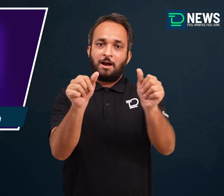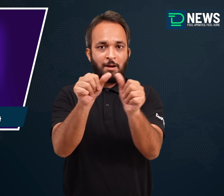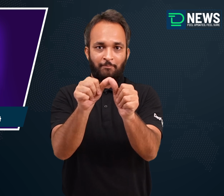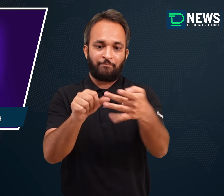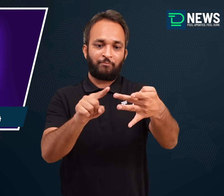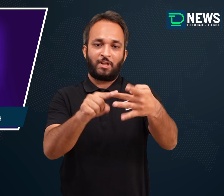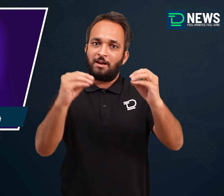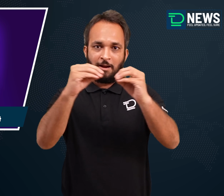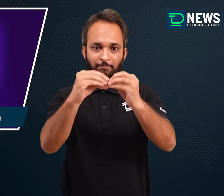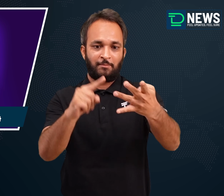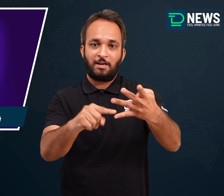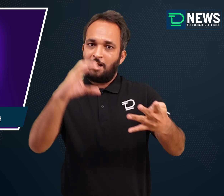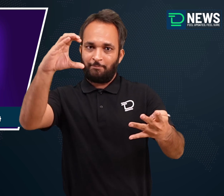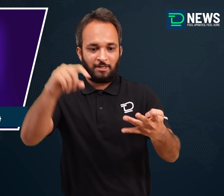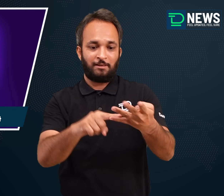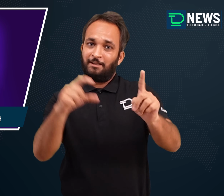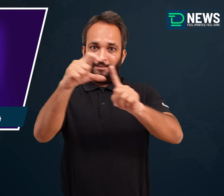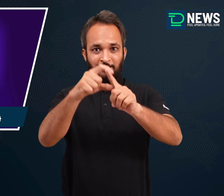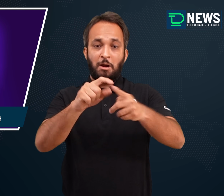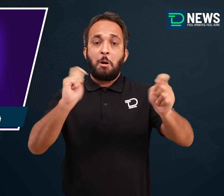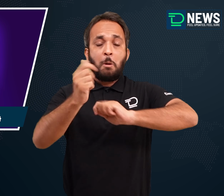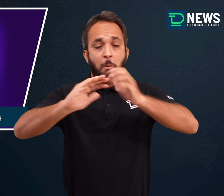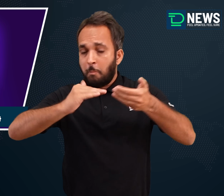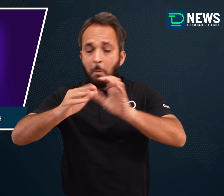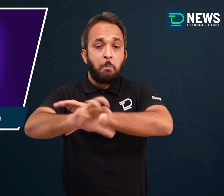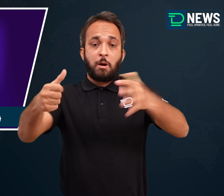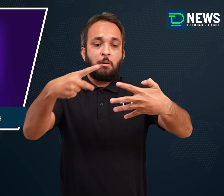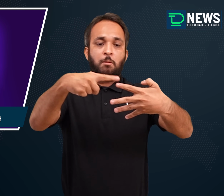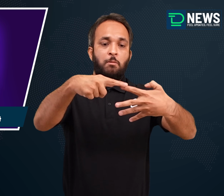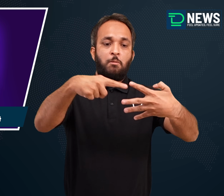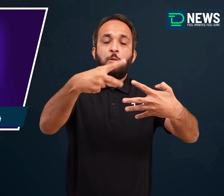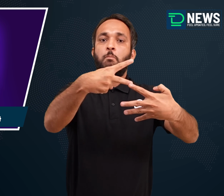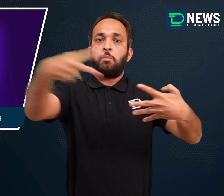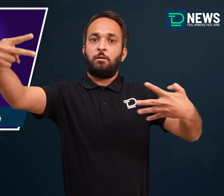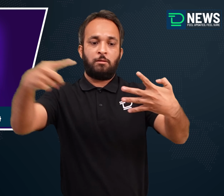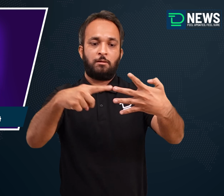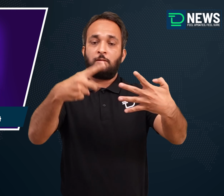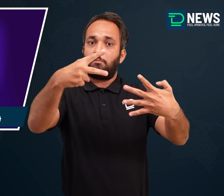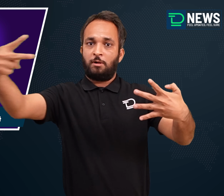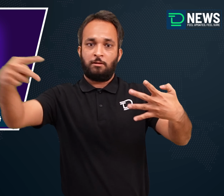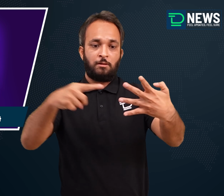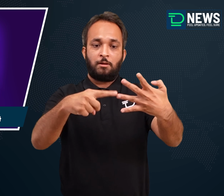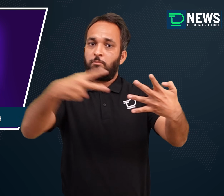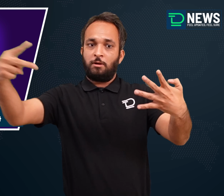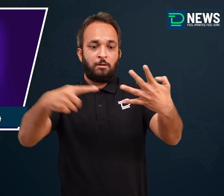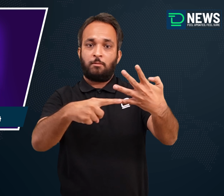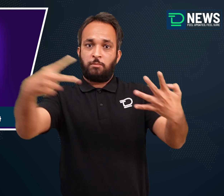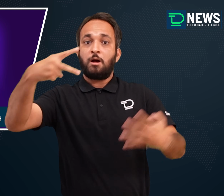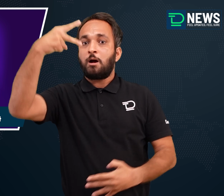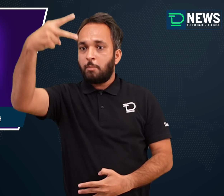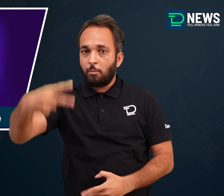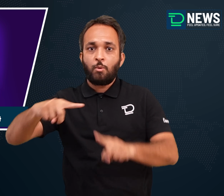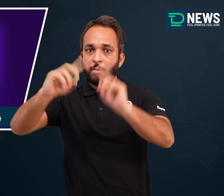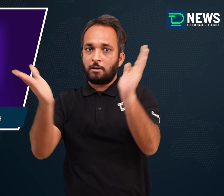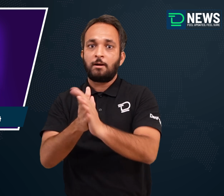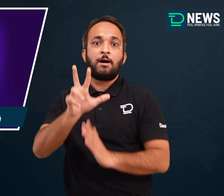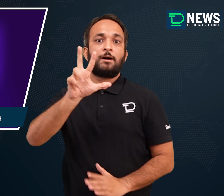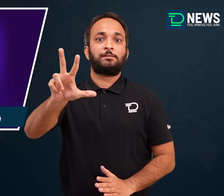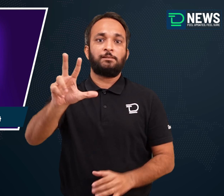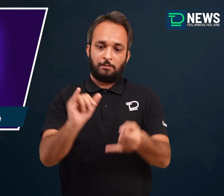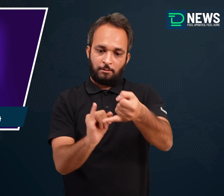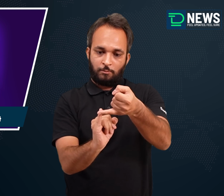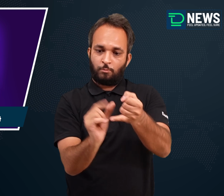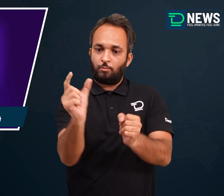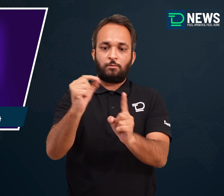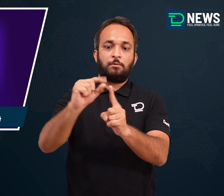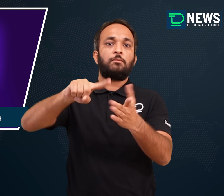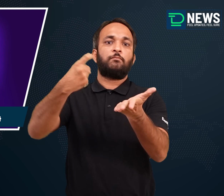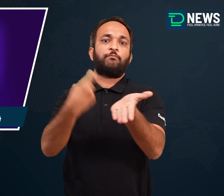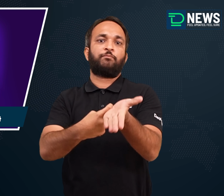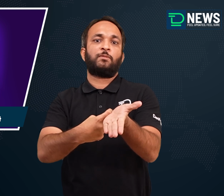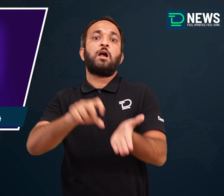The winning teams in the first league round will get a chance to advance to the next Super 8 round.